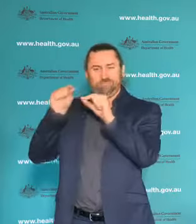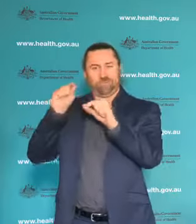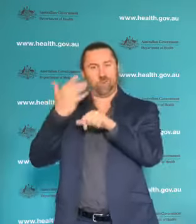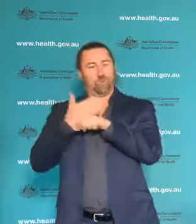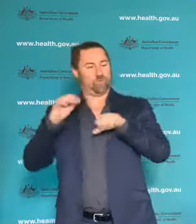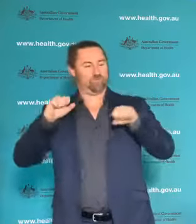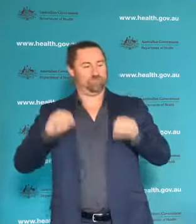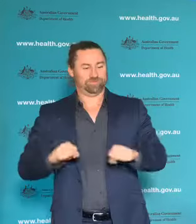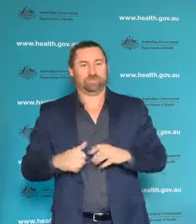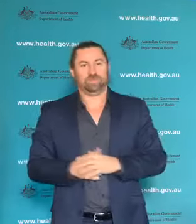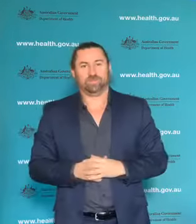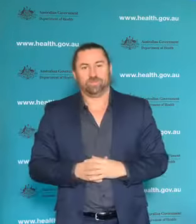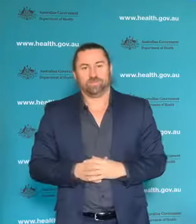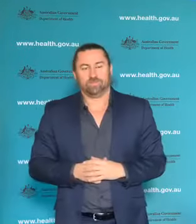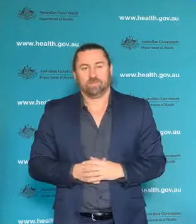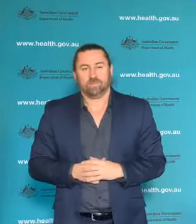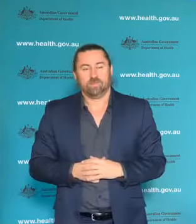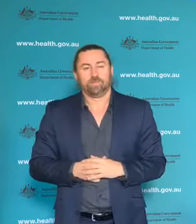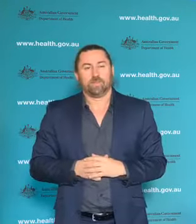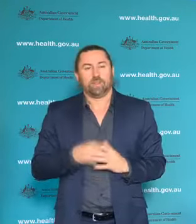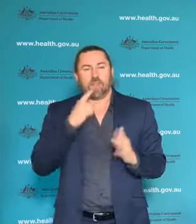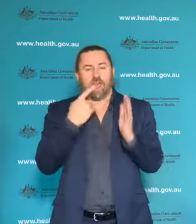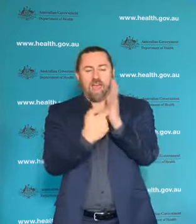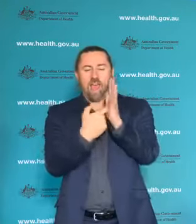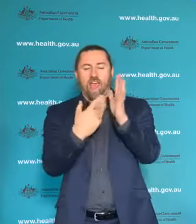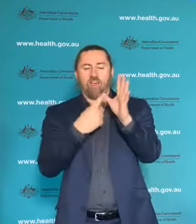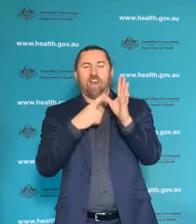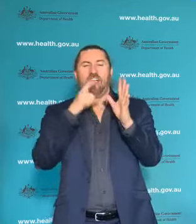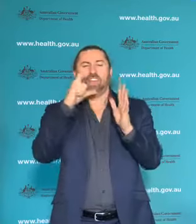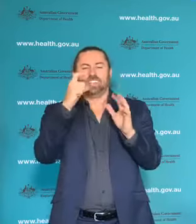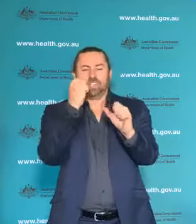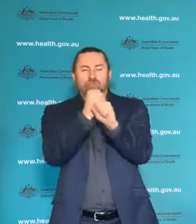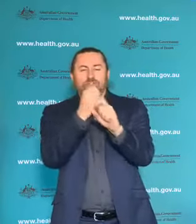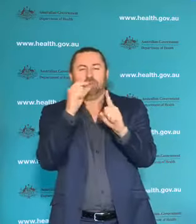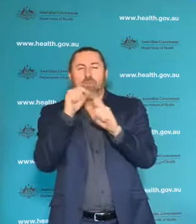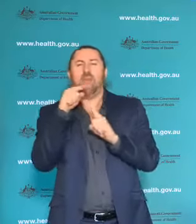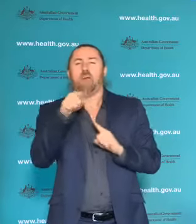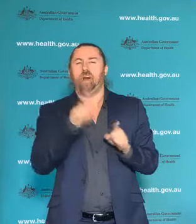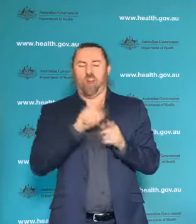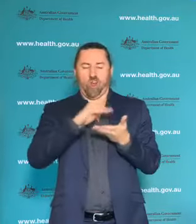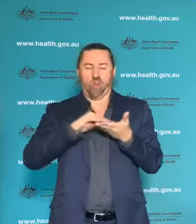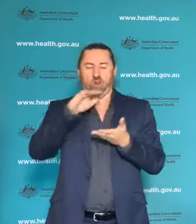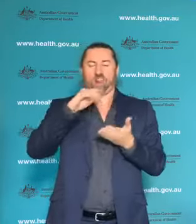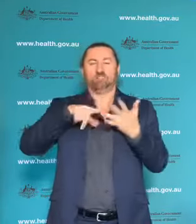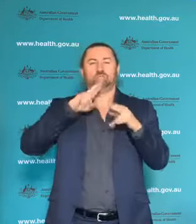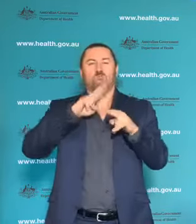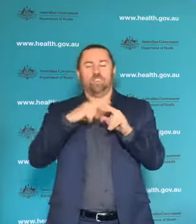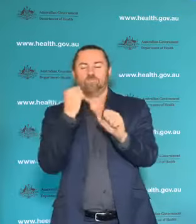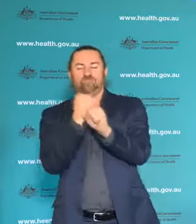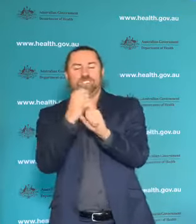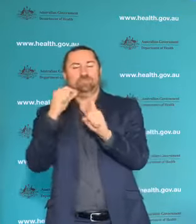As a past president of the Royal Australian College of General Practitioners, I know how hard the leaders of our